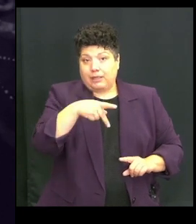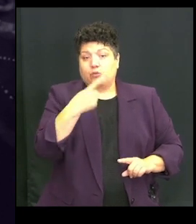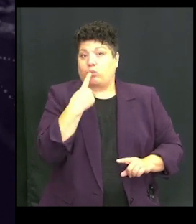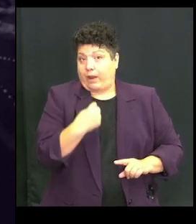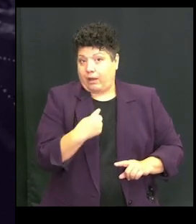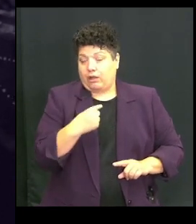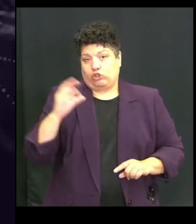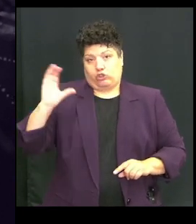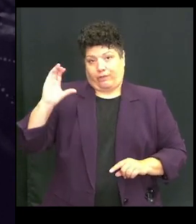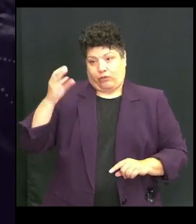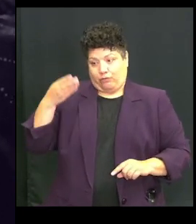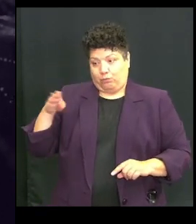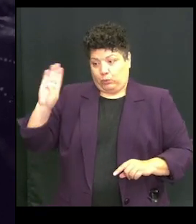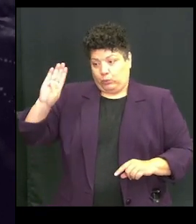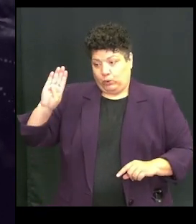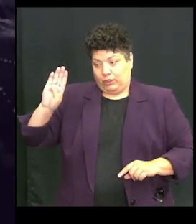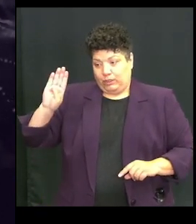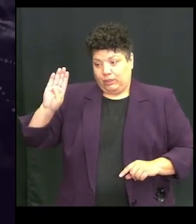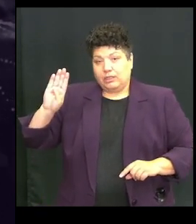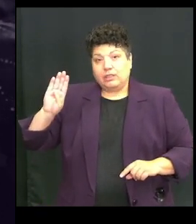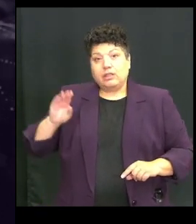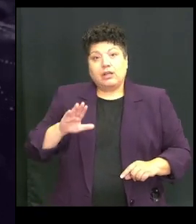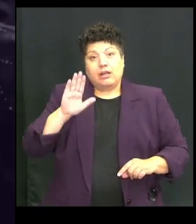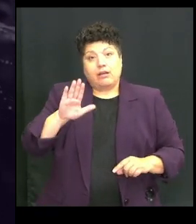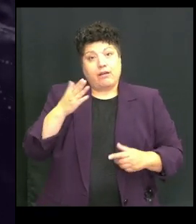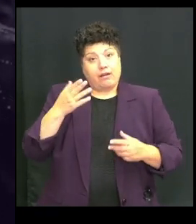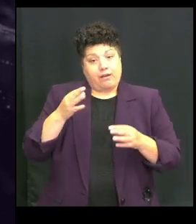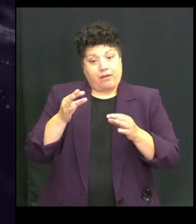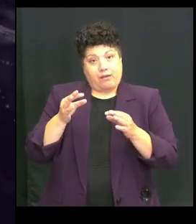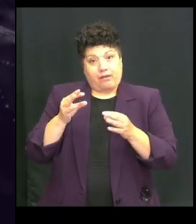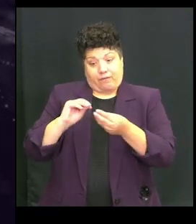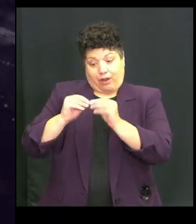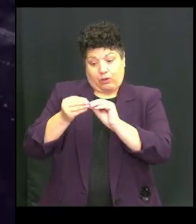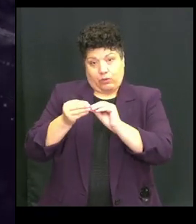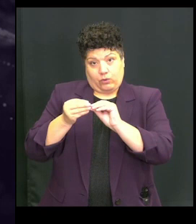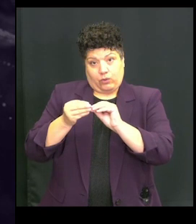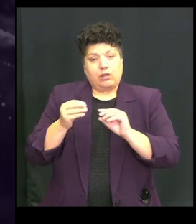And higher values mean people are more likely to select that source.